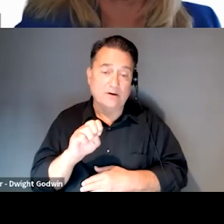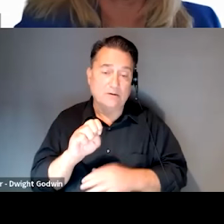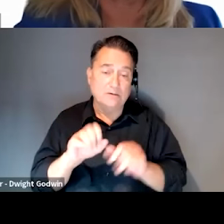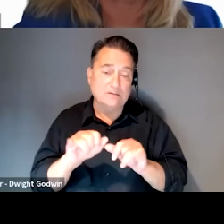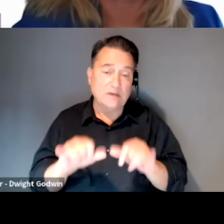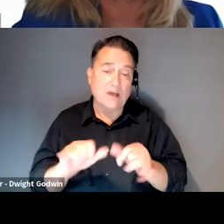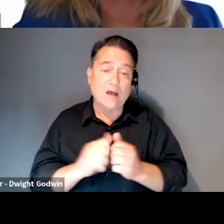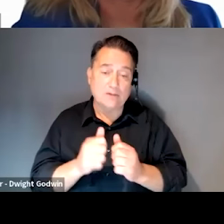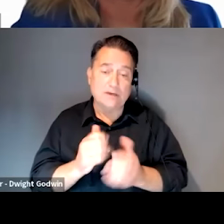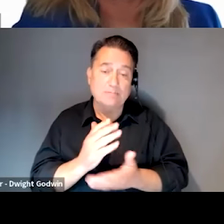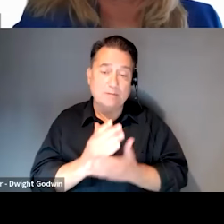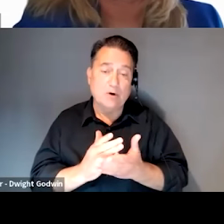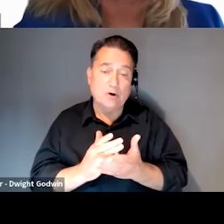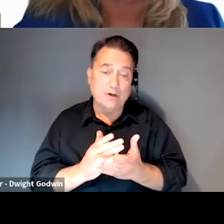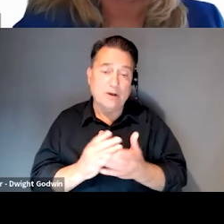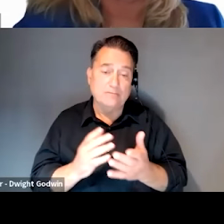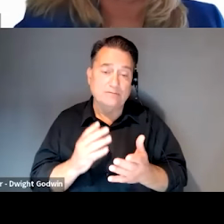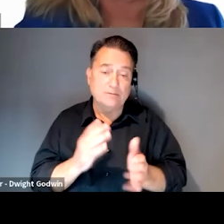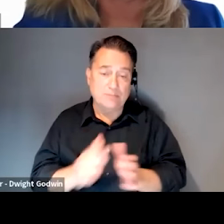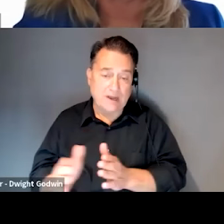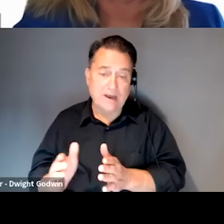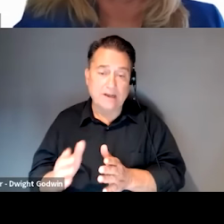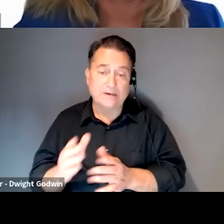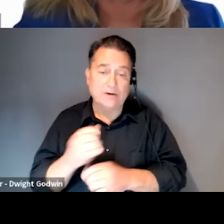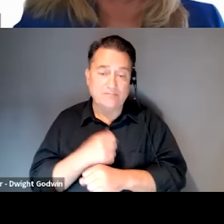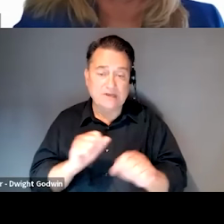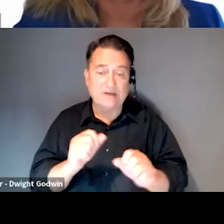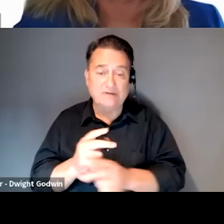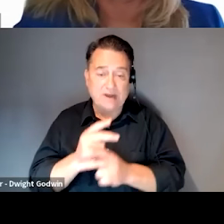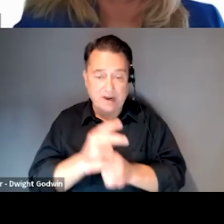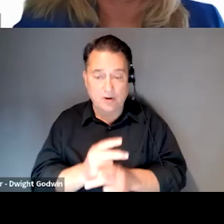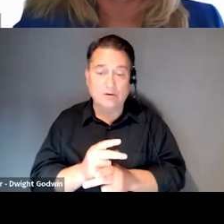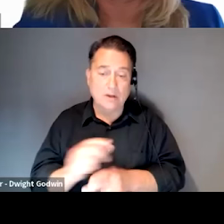of the plan of safe care initiatives and other prevention initiatives within their community.